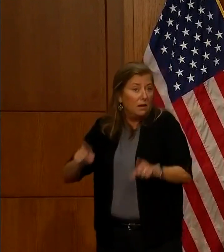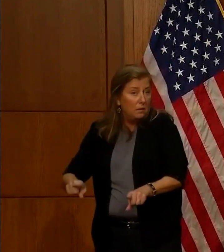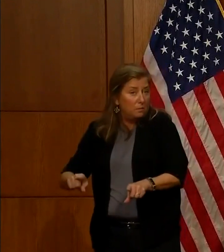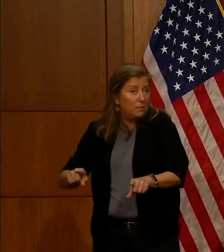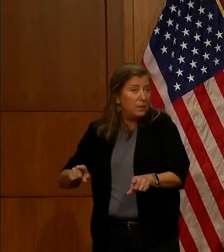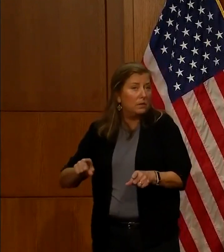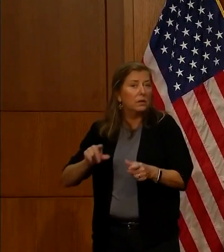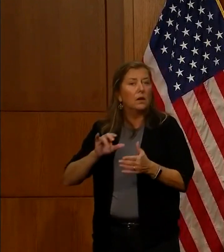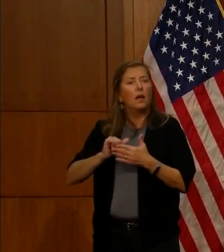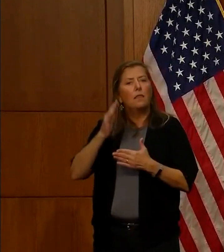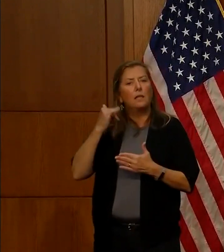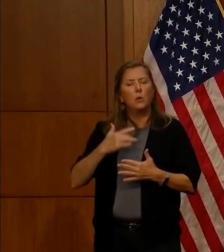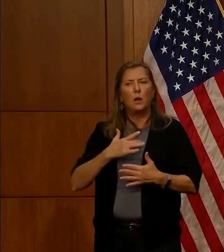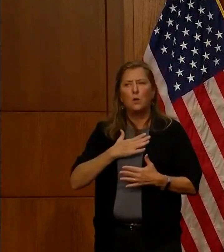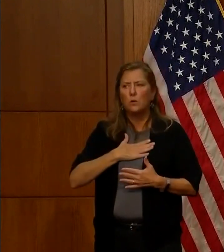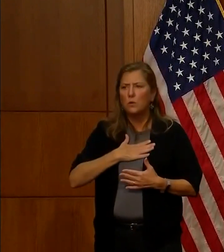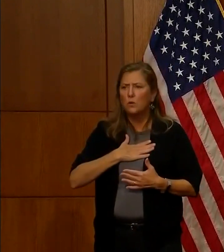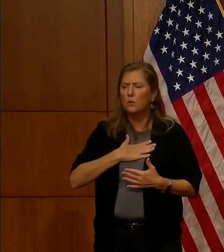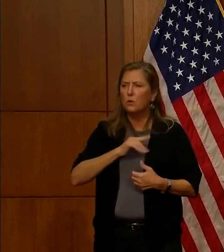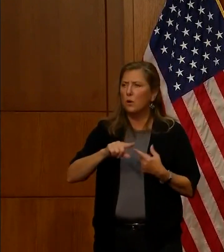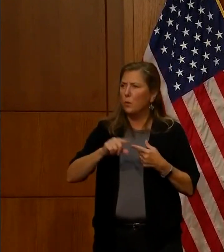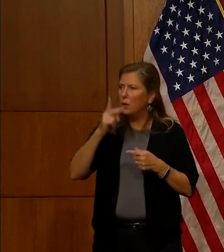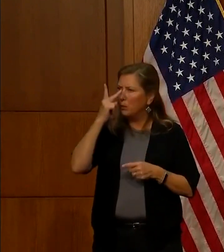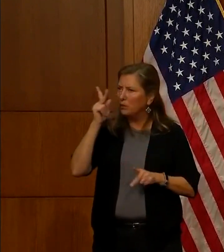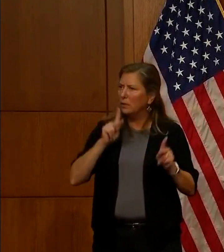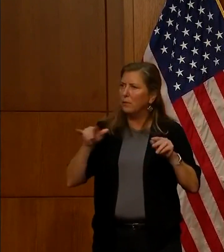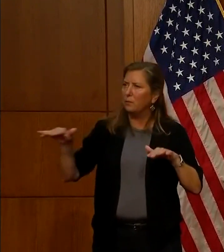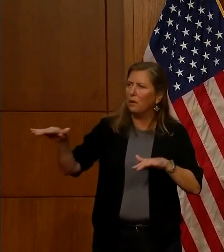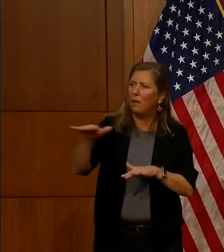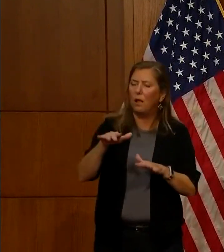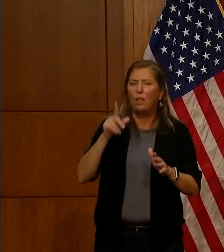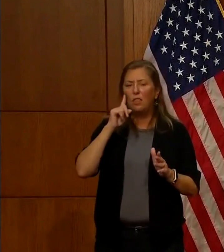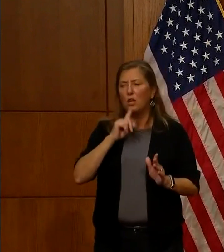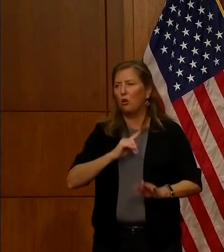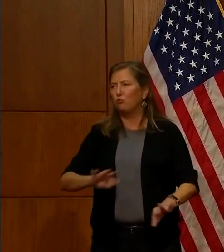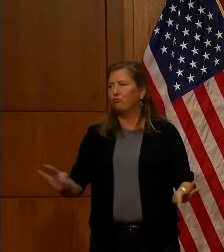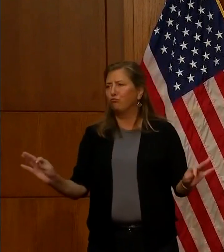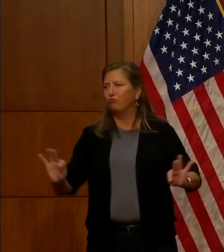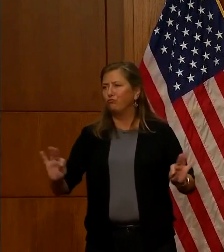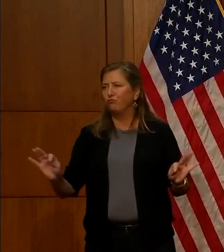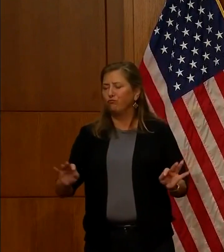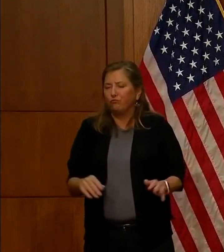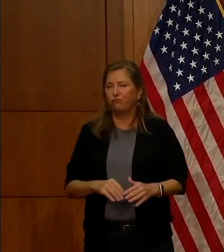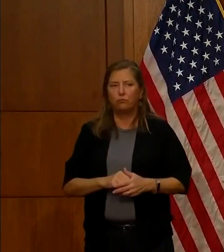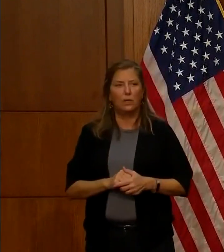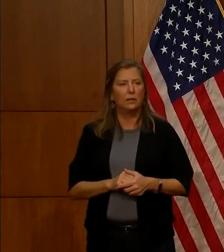PAM IT DID AND THAT'S WHY IT IS